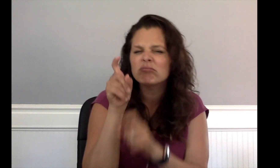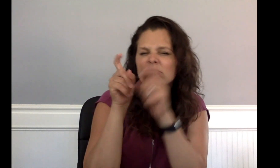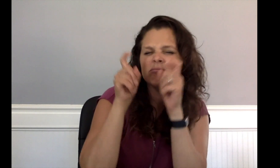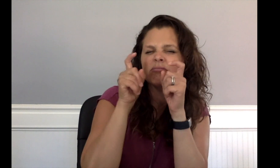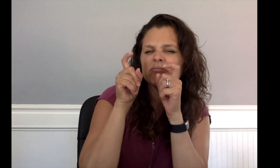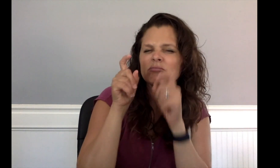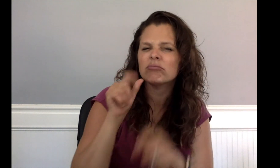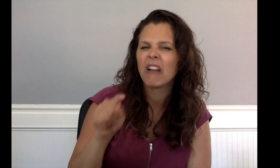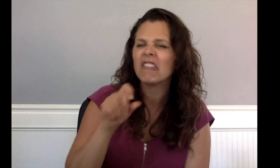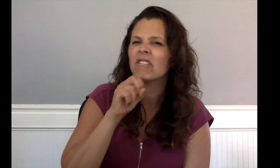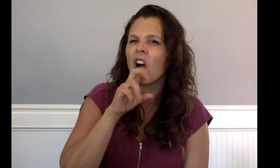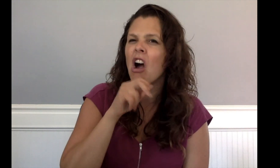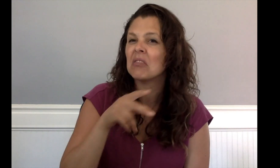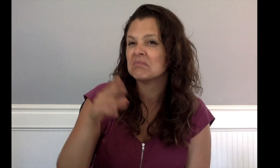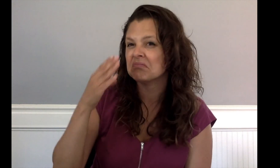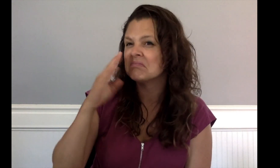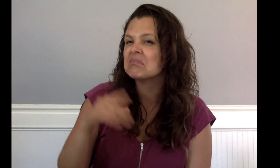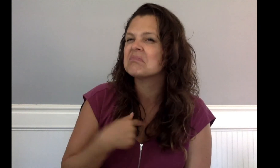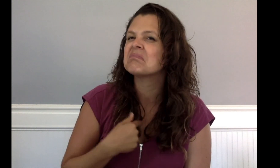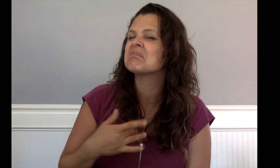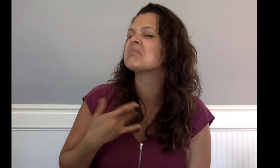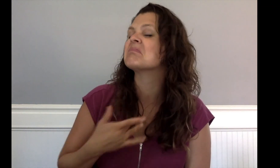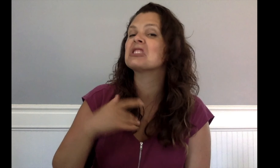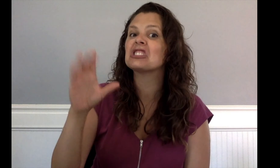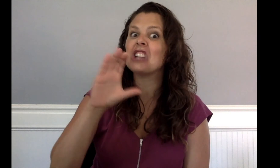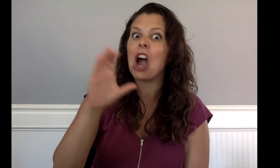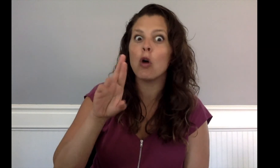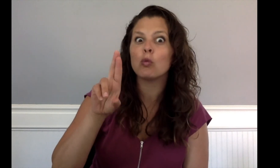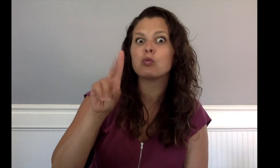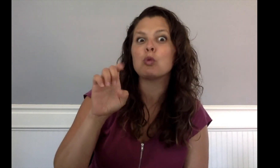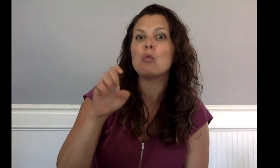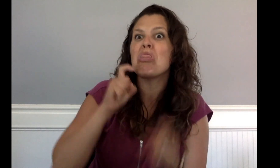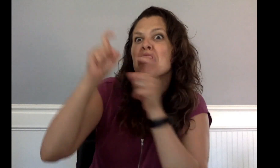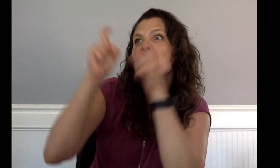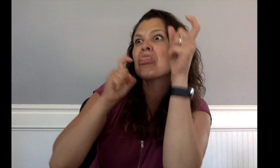turned it off to glare at Frog. “I’m sure Charlie never